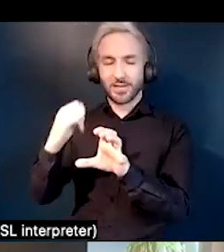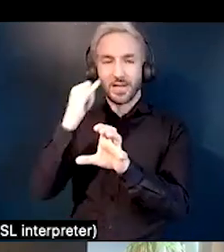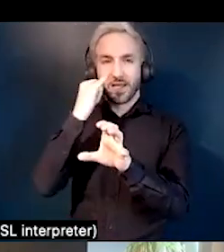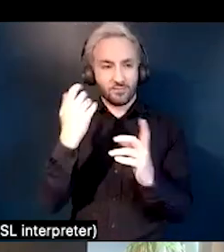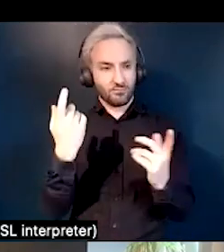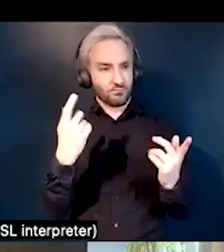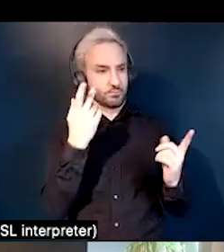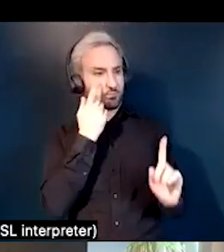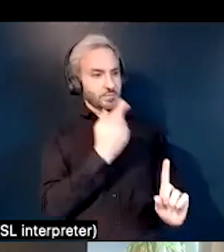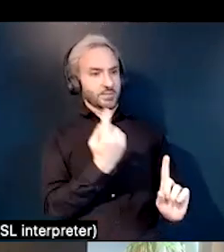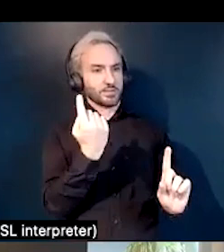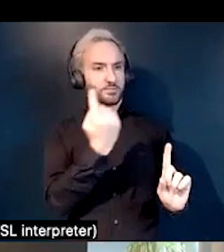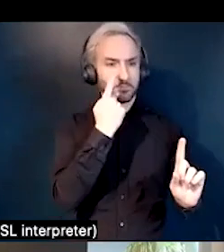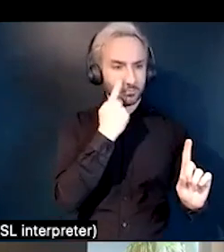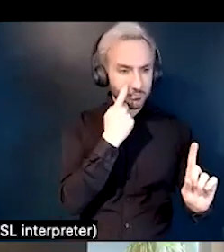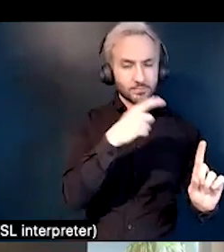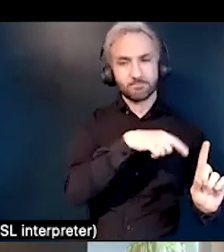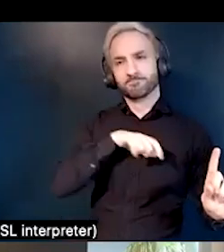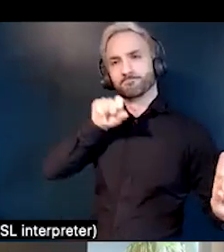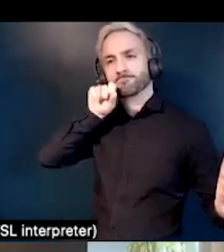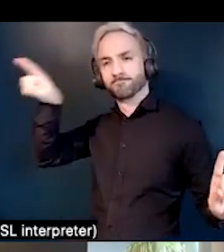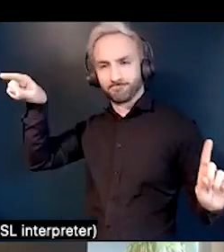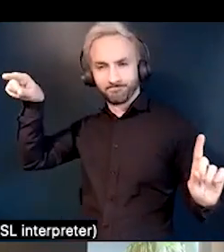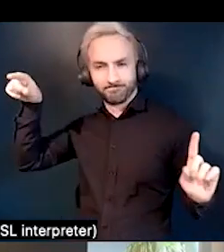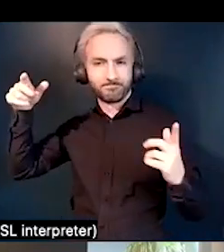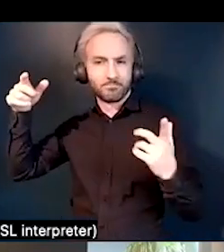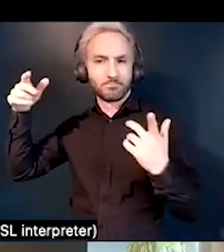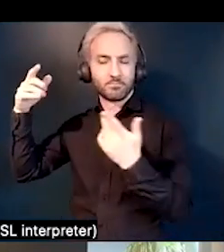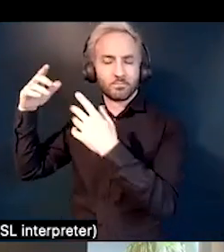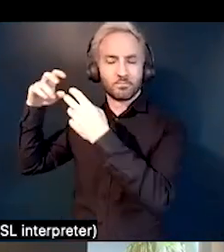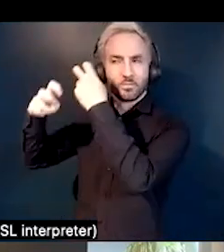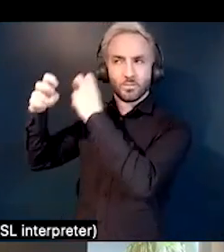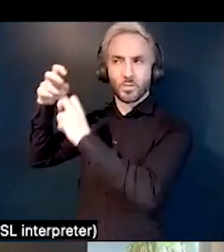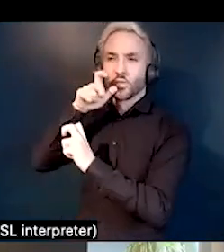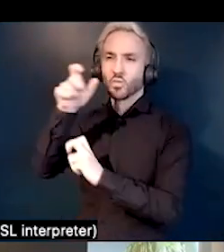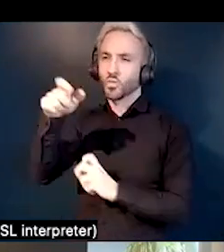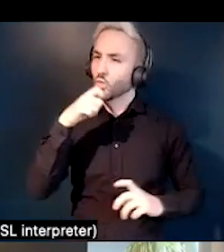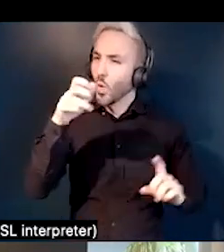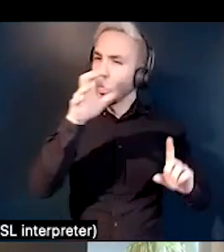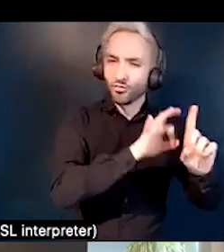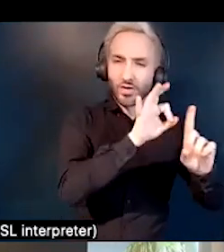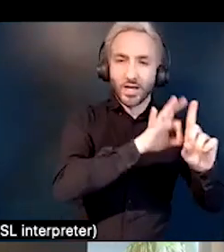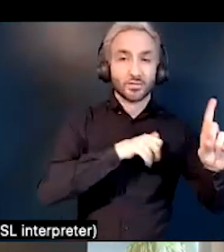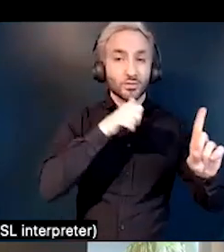Do not harass speakers, hosts, or attendees, or record these sessions. We have a zero-tolerance